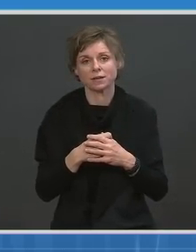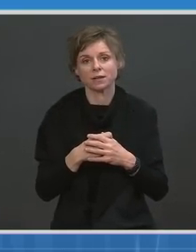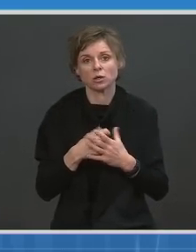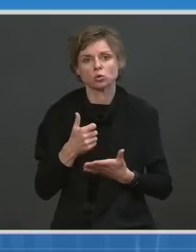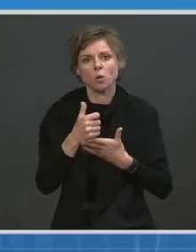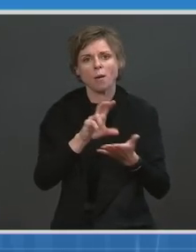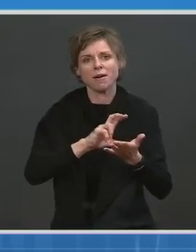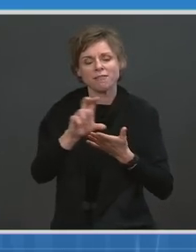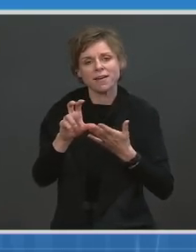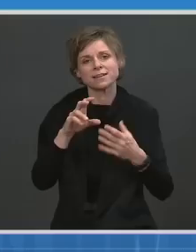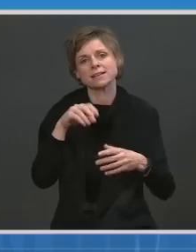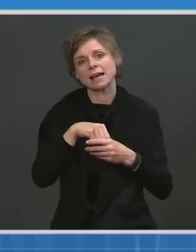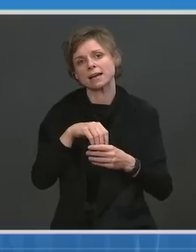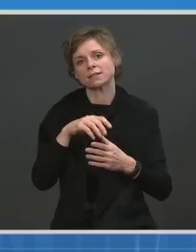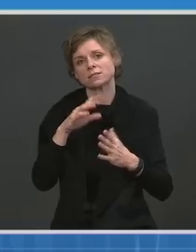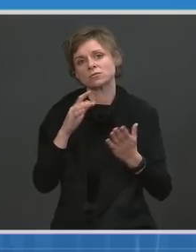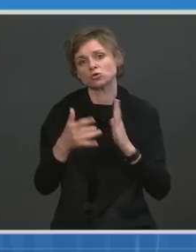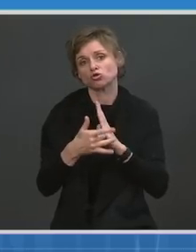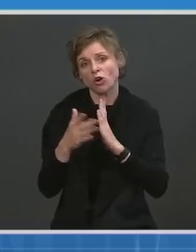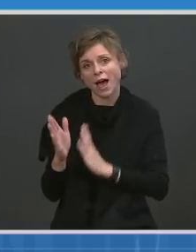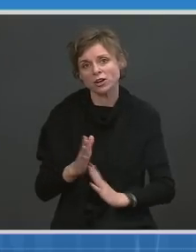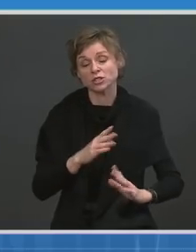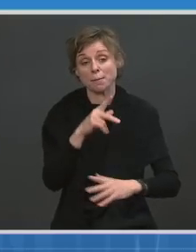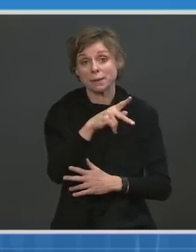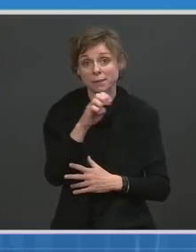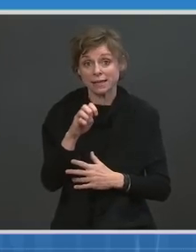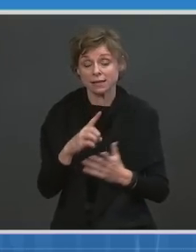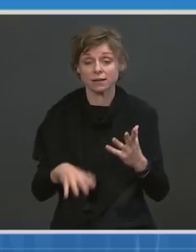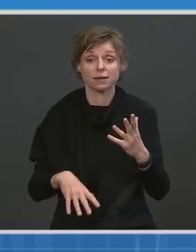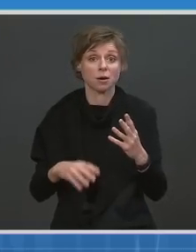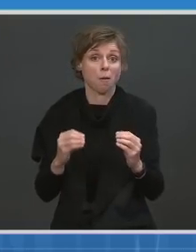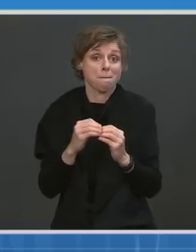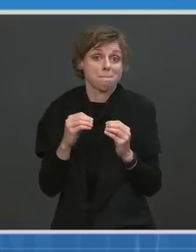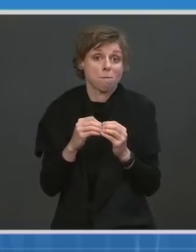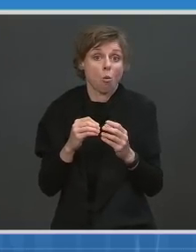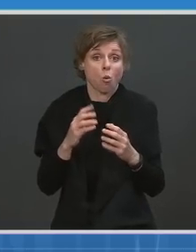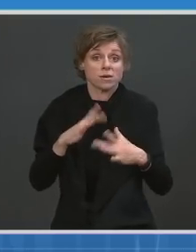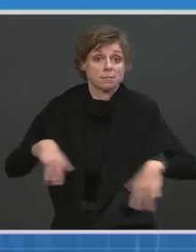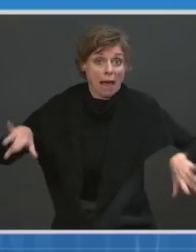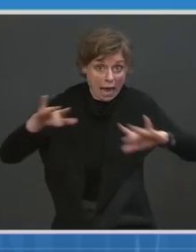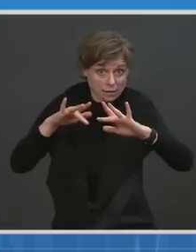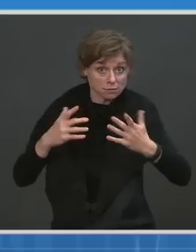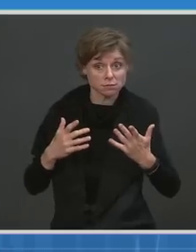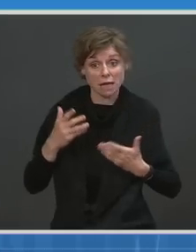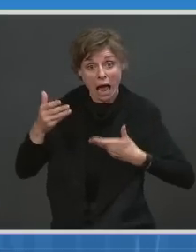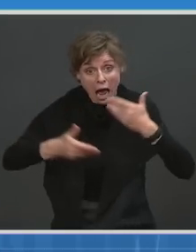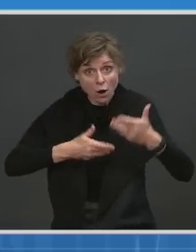like PPE, additional space, hiring more teachers. And at the President's direction,